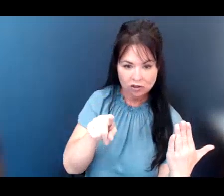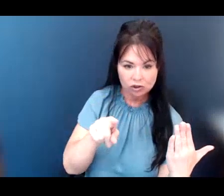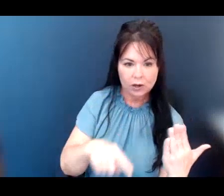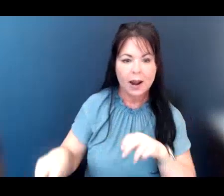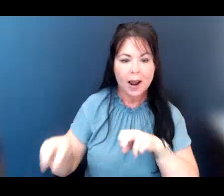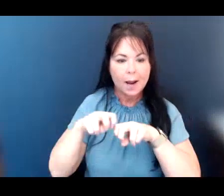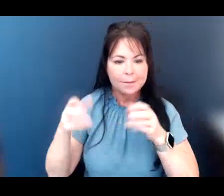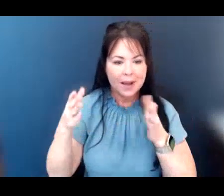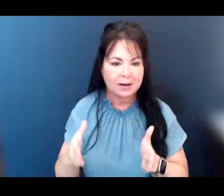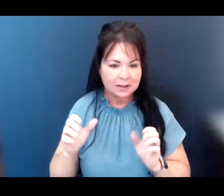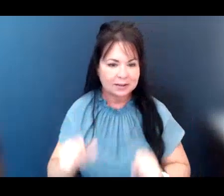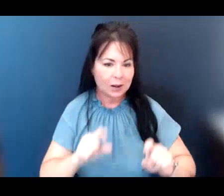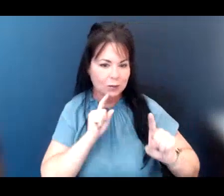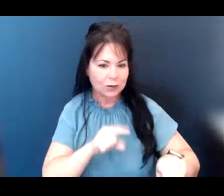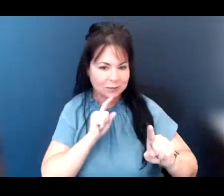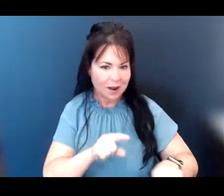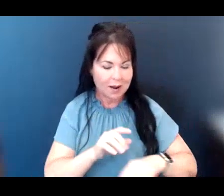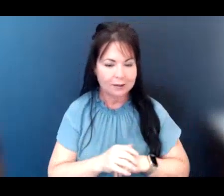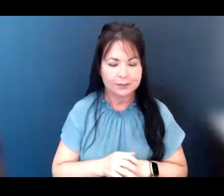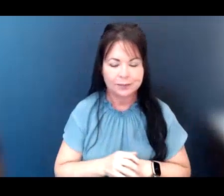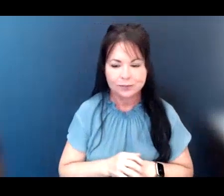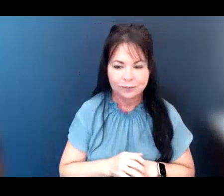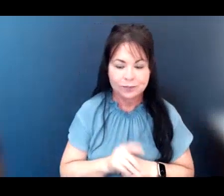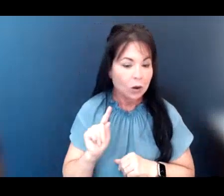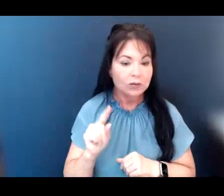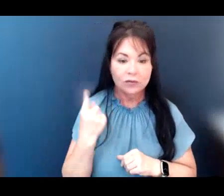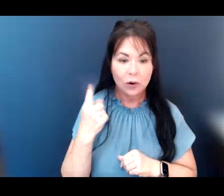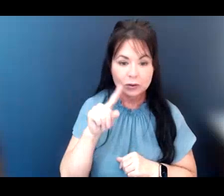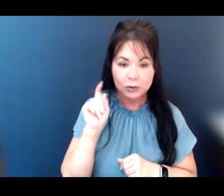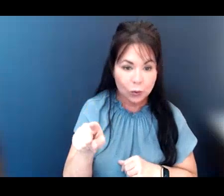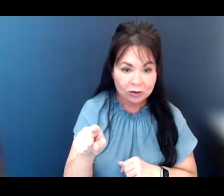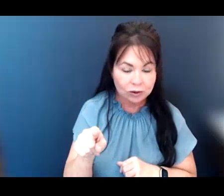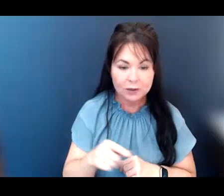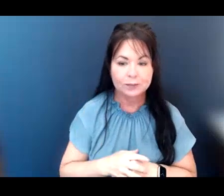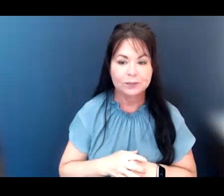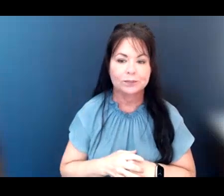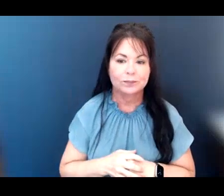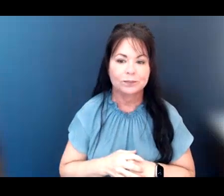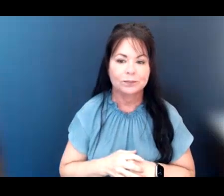So for our first question, we have-- so thinking about how accessibility